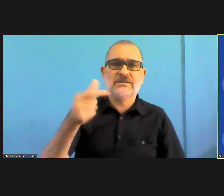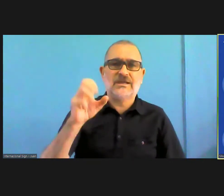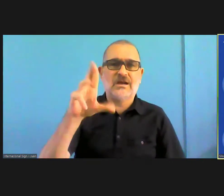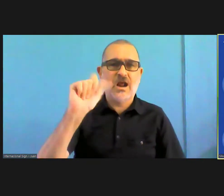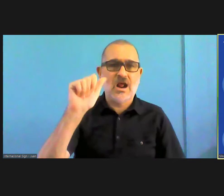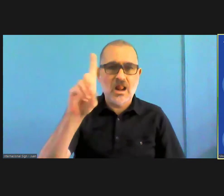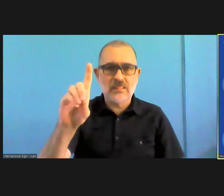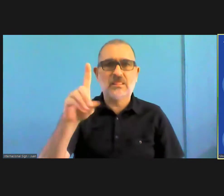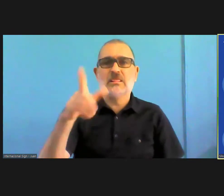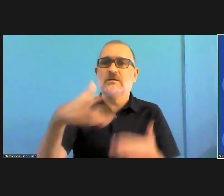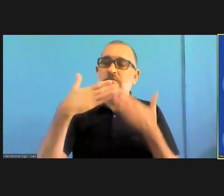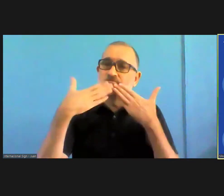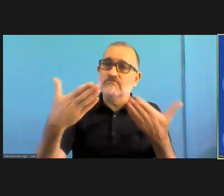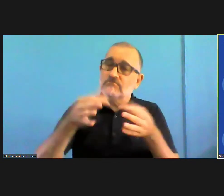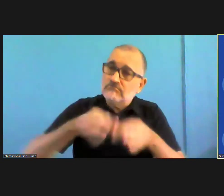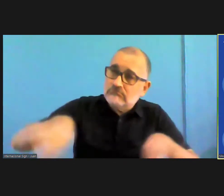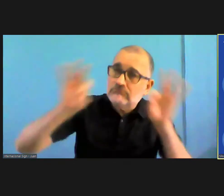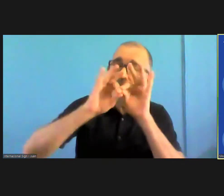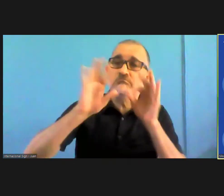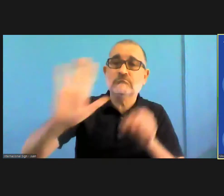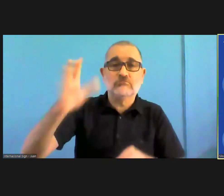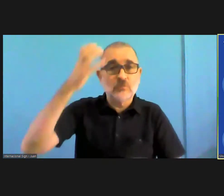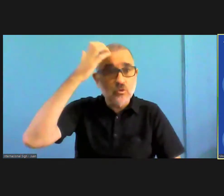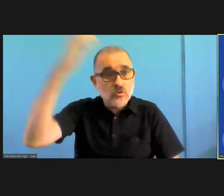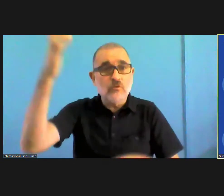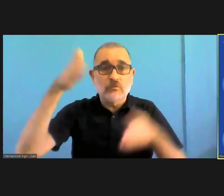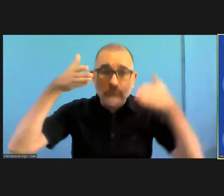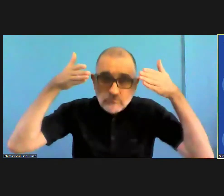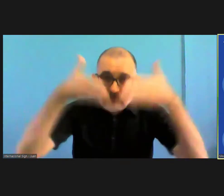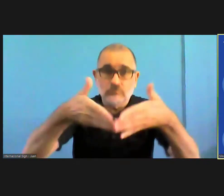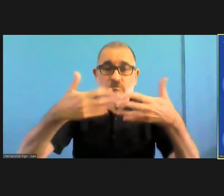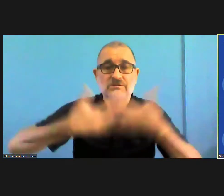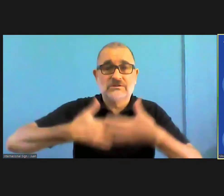of care, especially to improve outcomes for people living with NCDs.